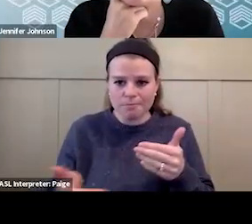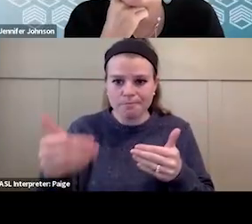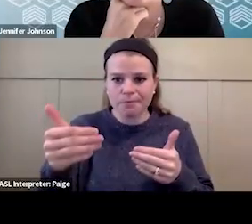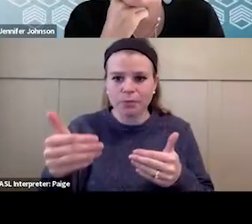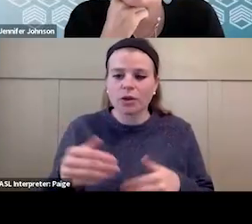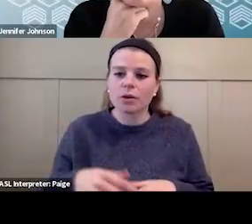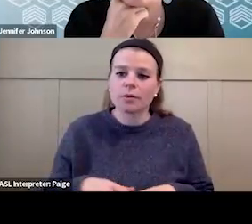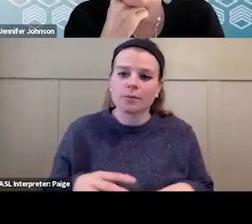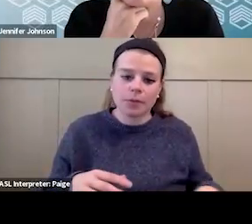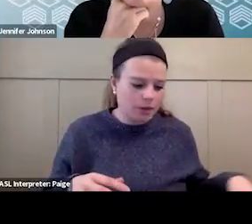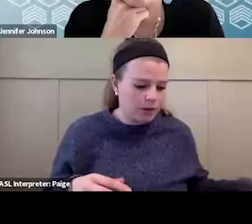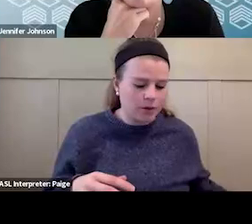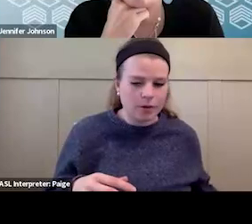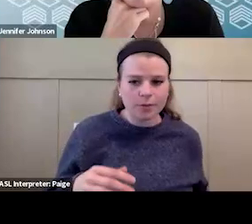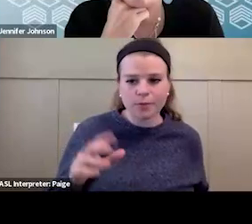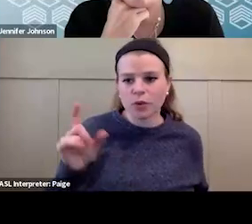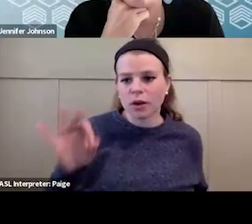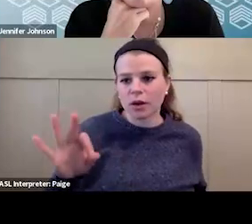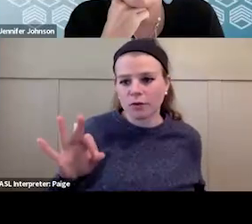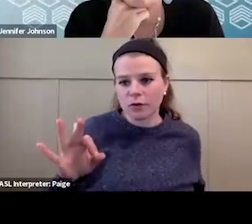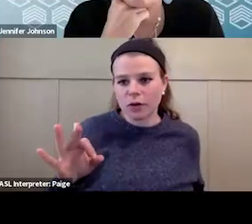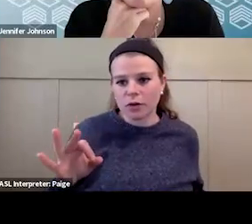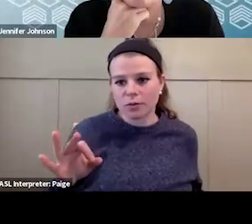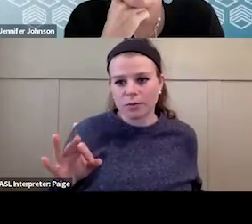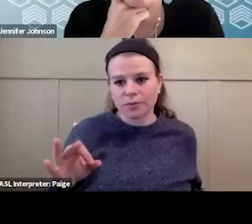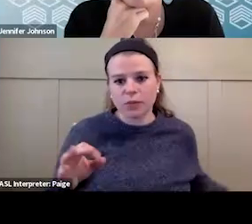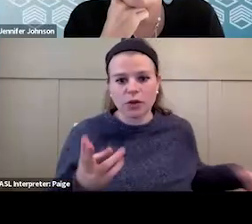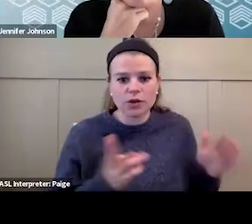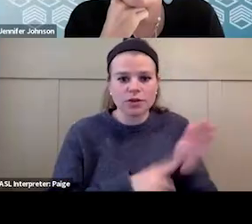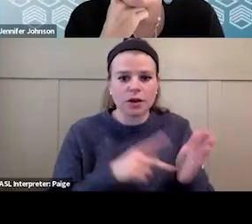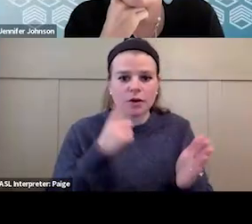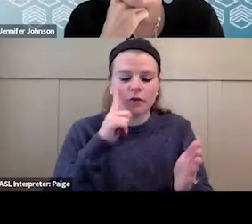And if you are not, uh, signed up for our list serve yet, uh, here is a shortened